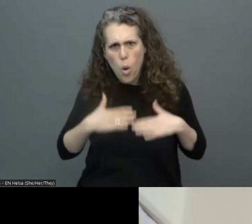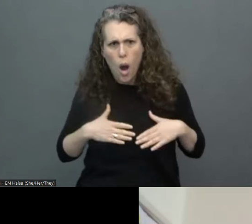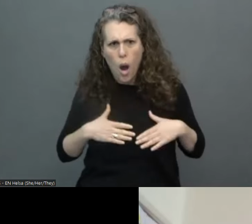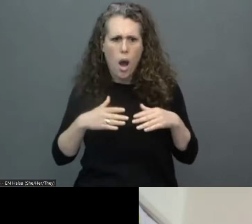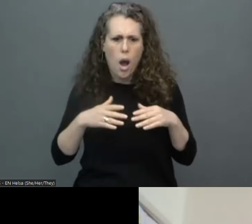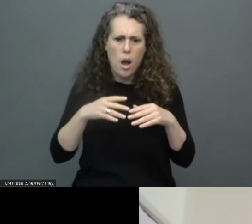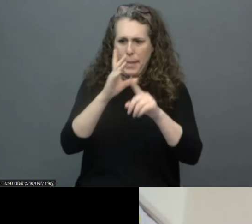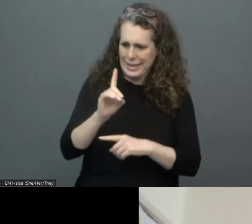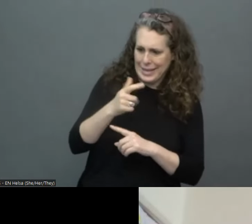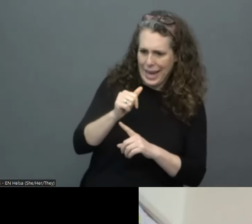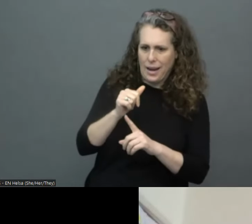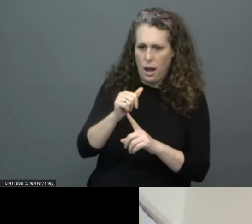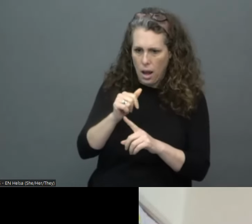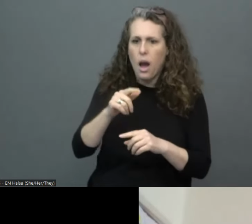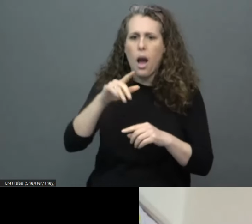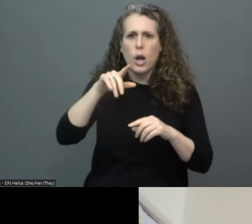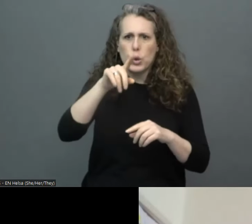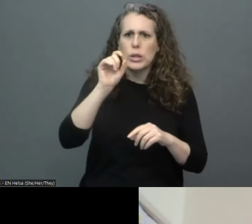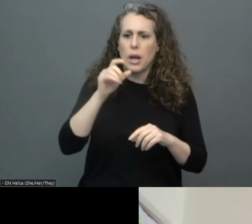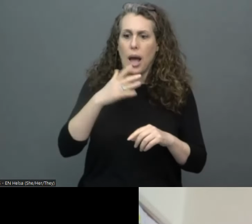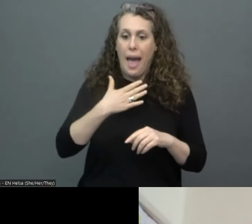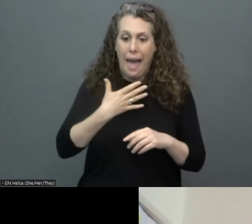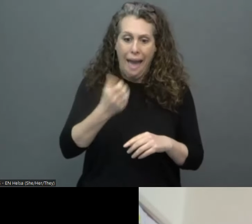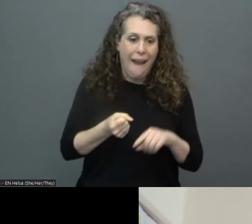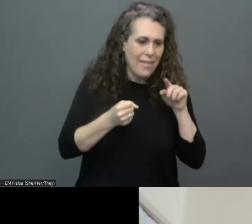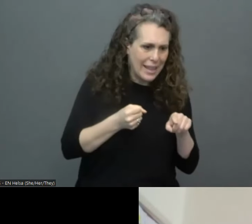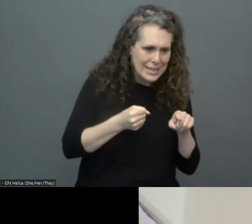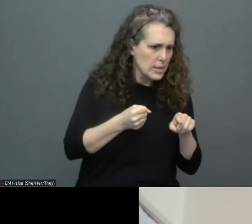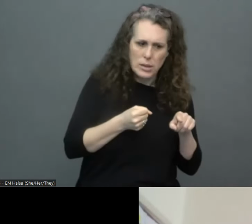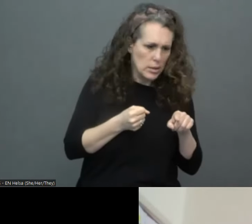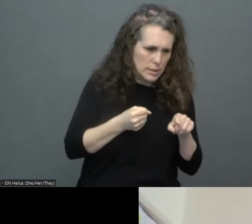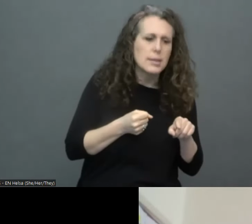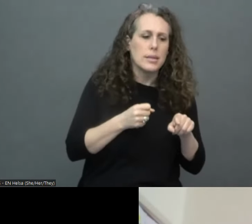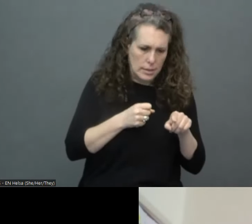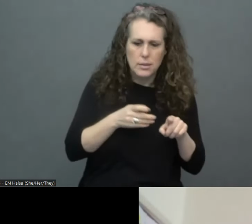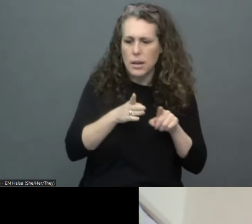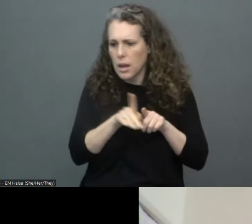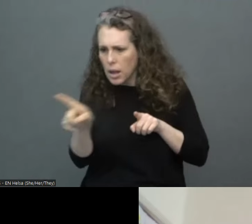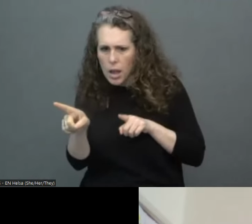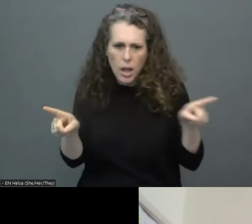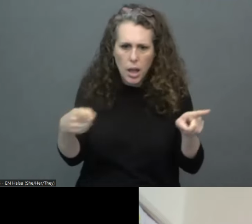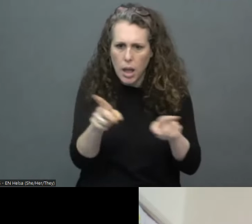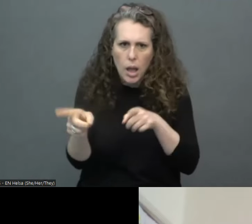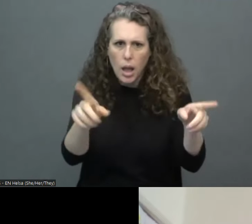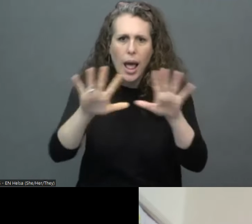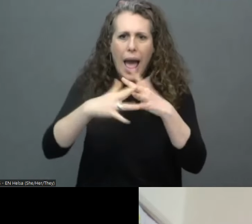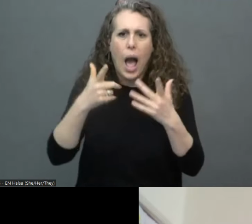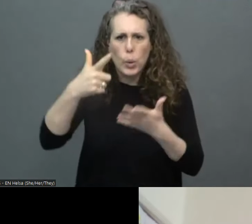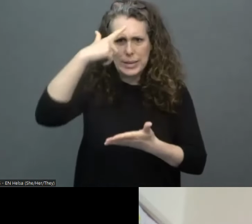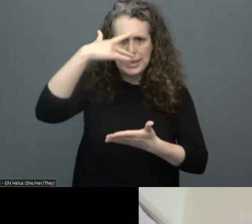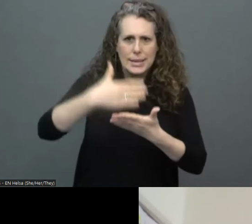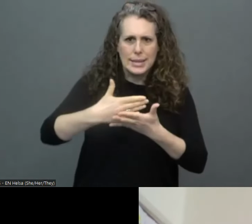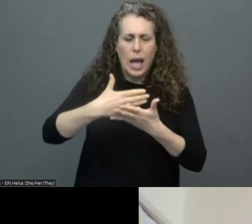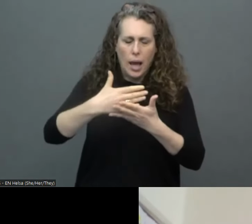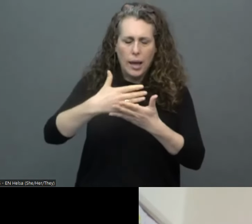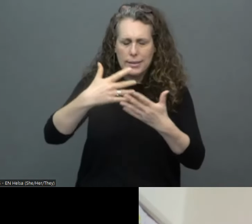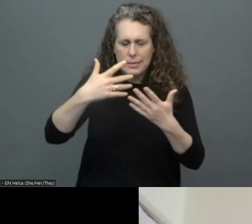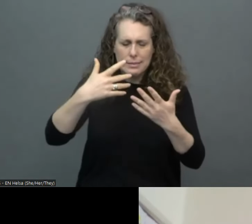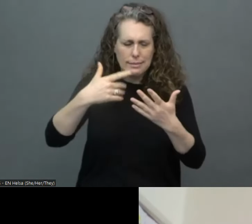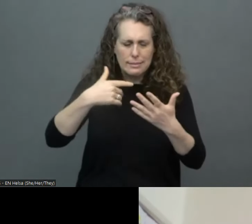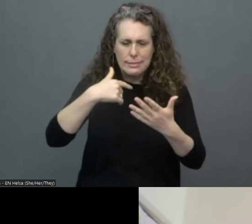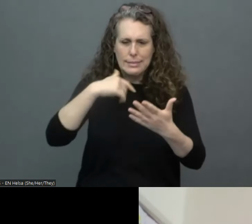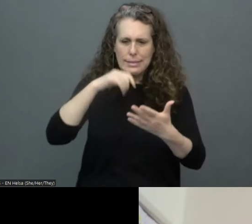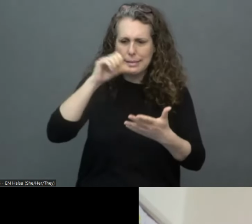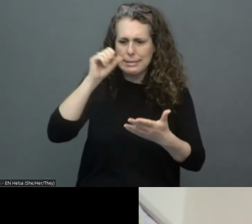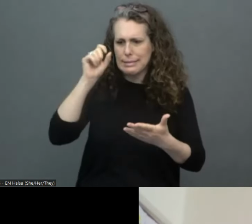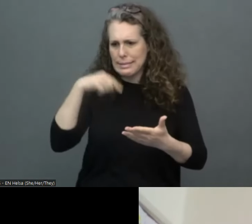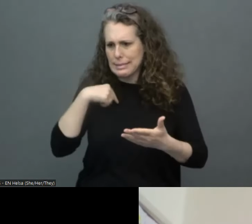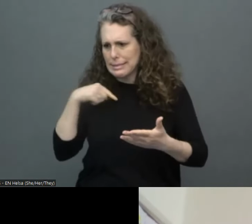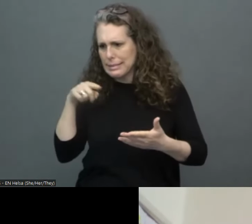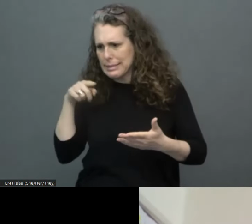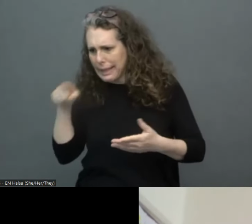shared with you there. It will be available on the DTM partners and other websites. As Christian was